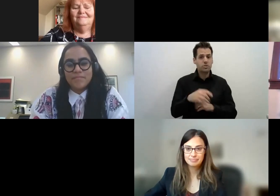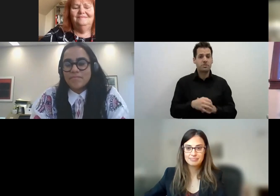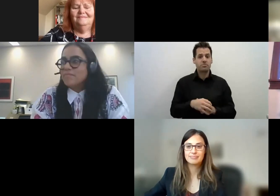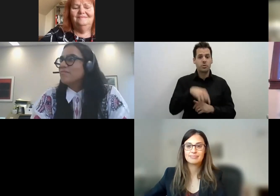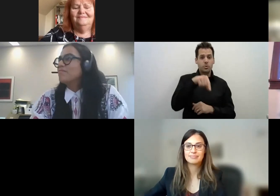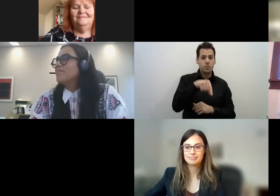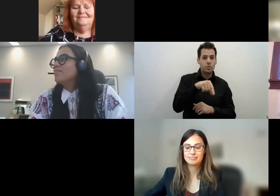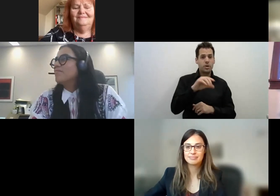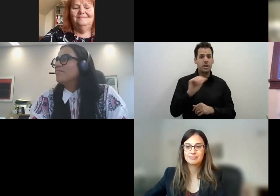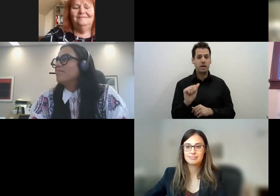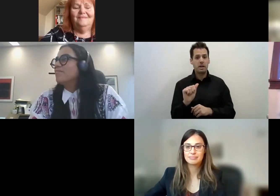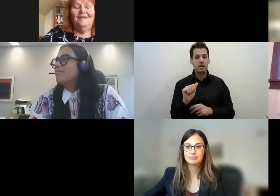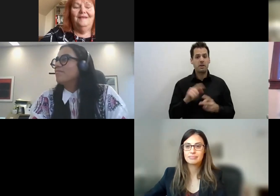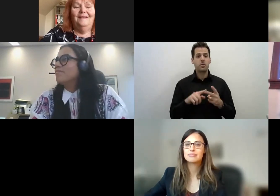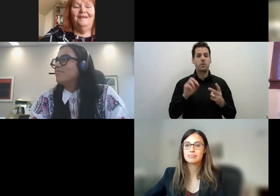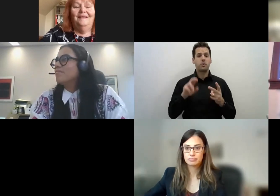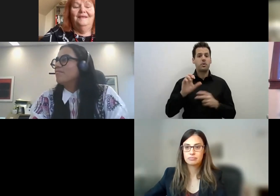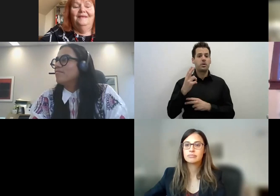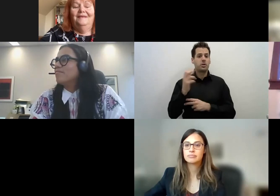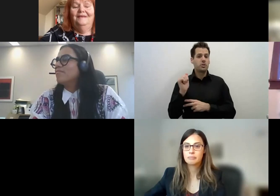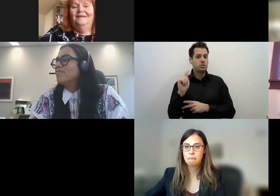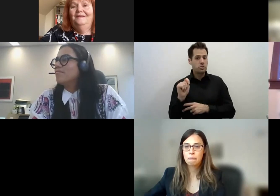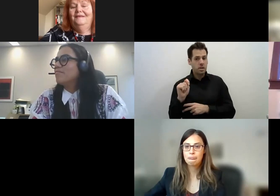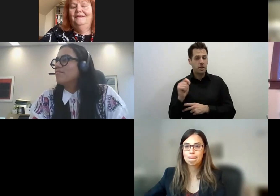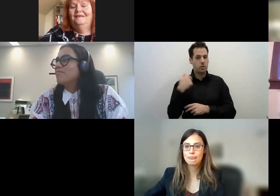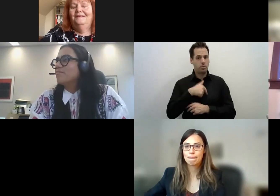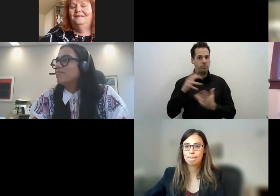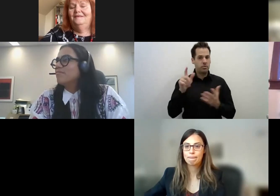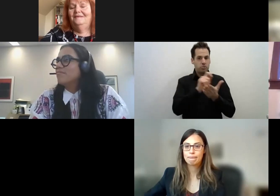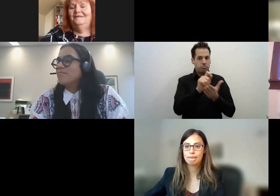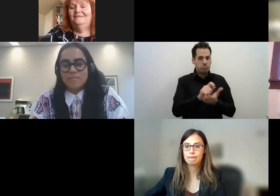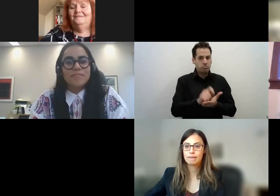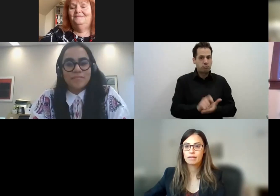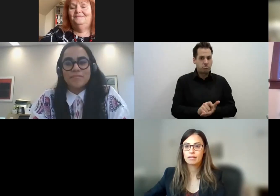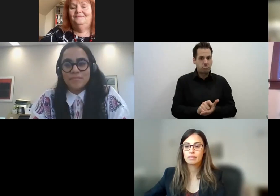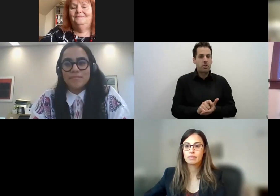uh we've taken note of these and and uh hopefully we'll be able to answer them in the days to come